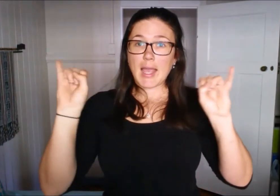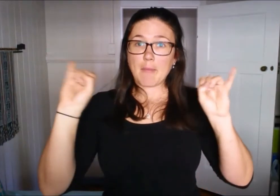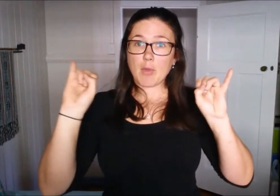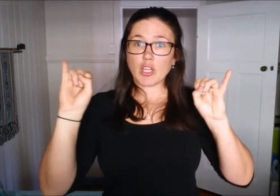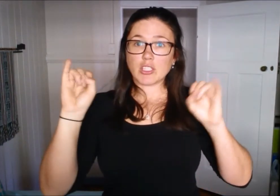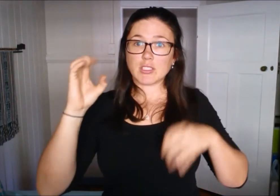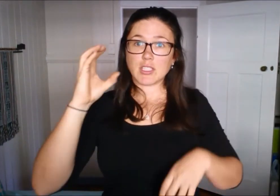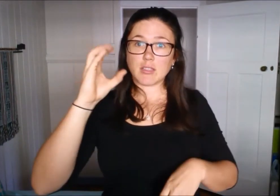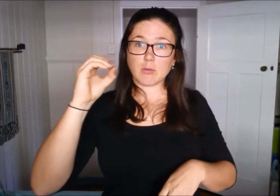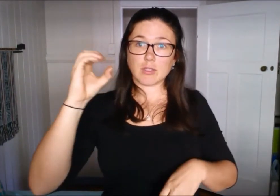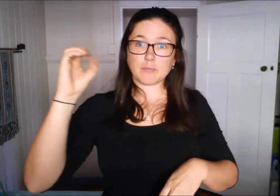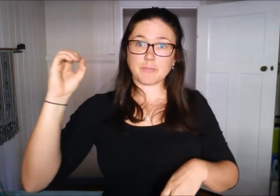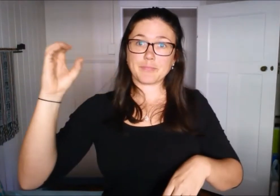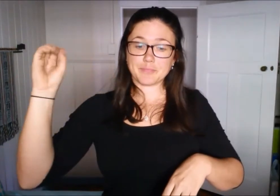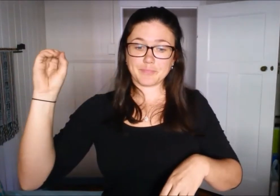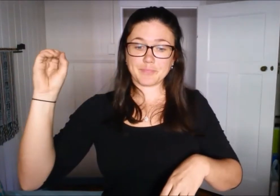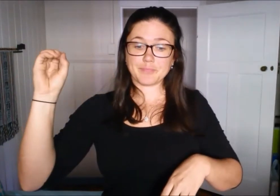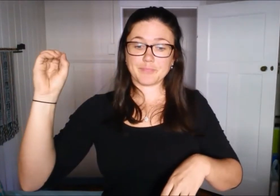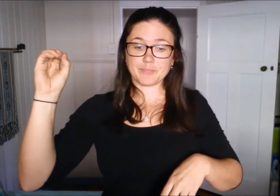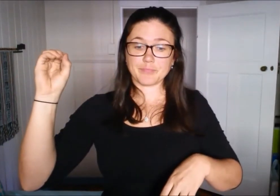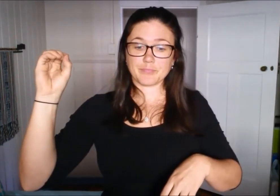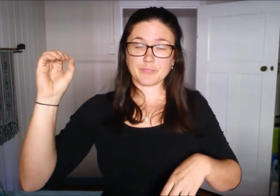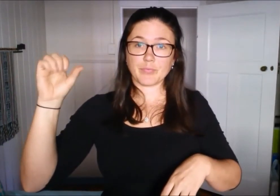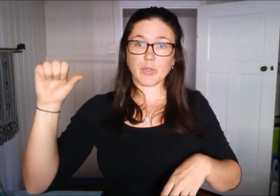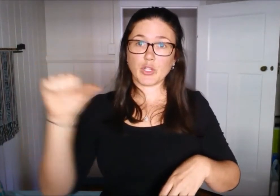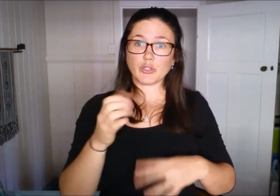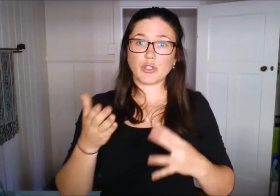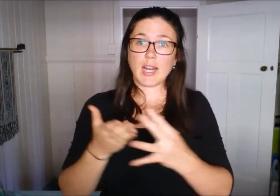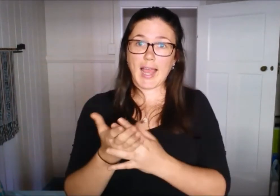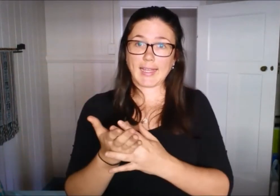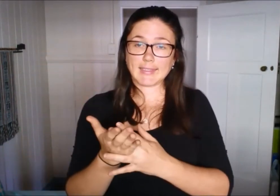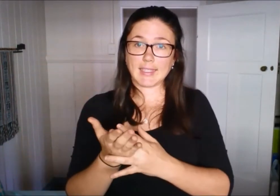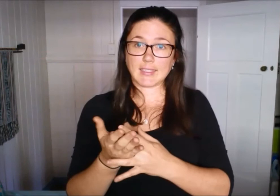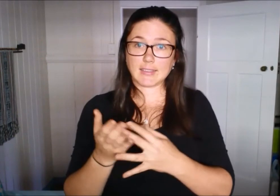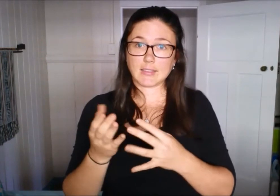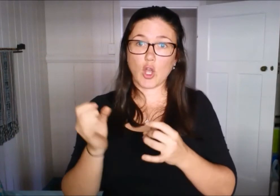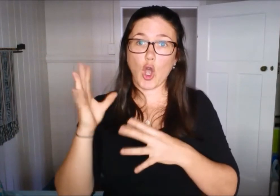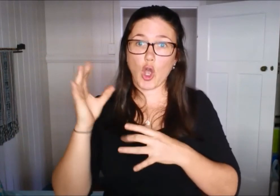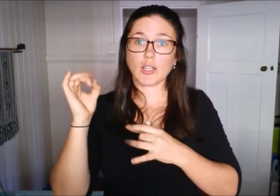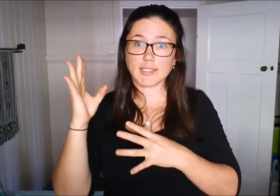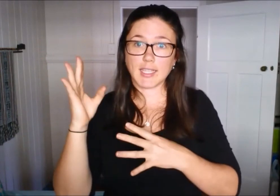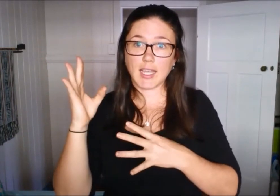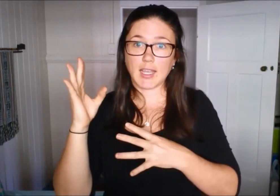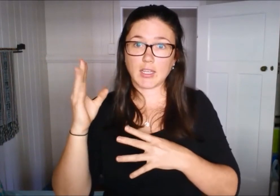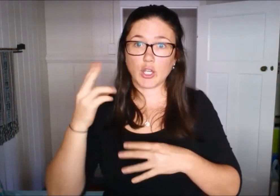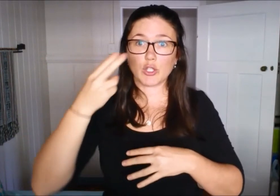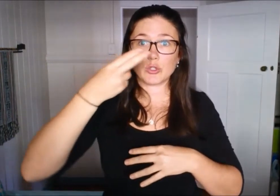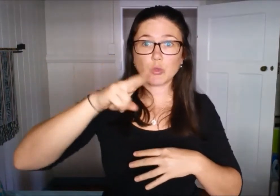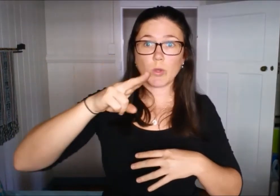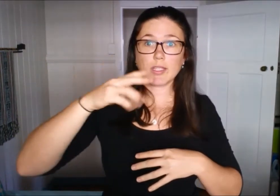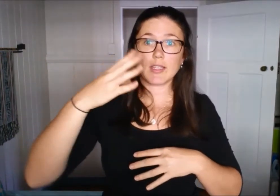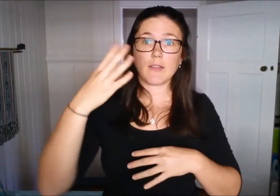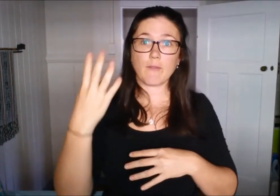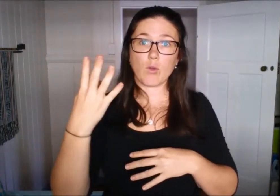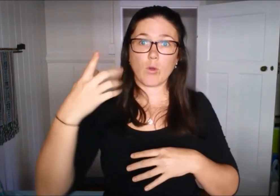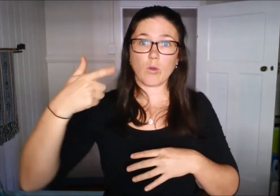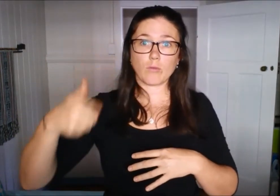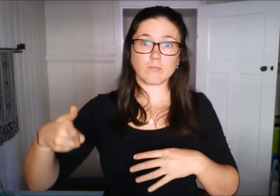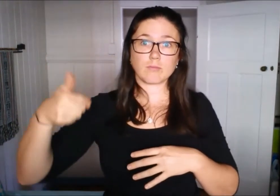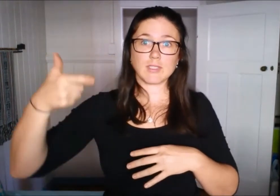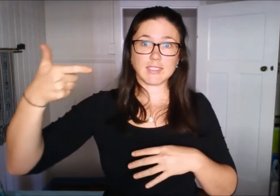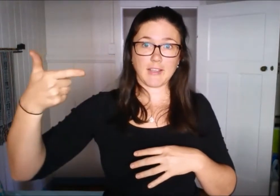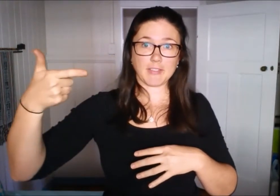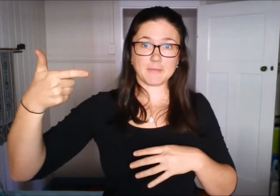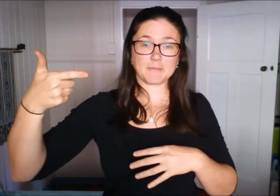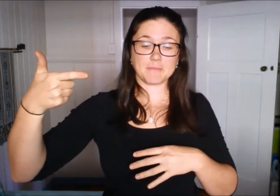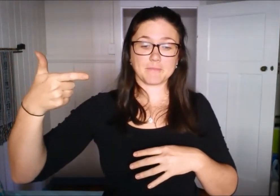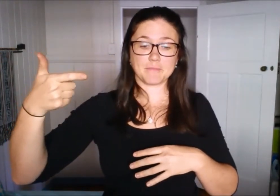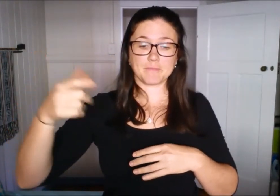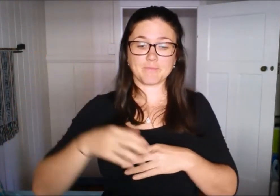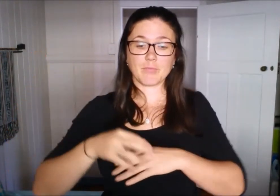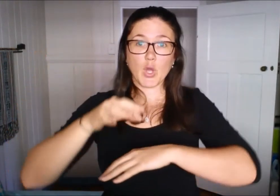Emergency services should be accessible in Auslan 24/7.